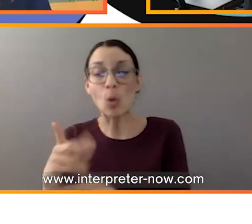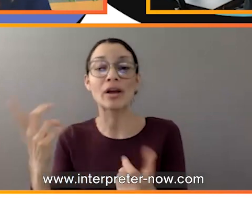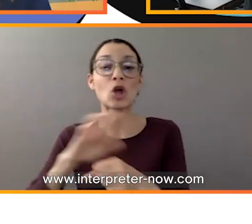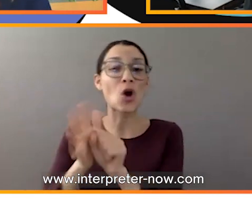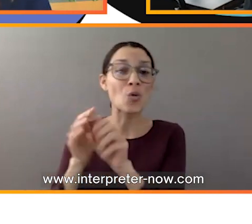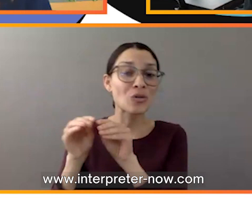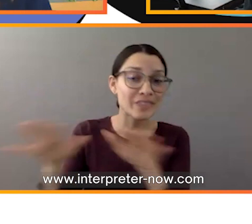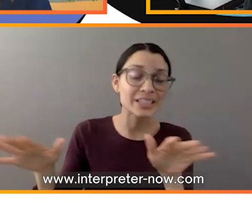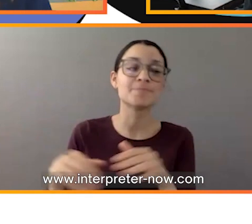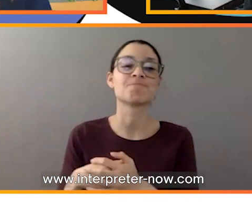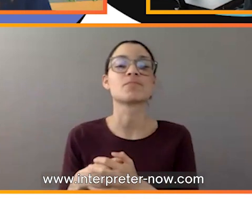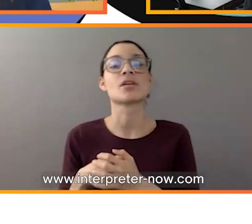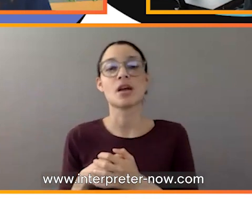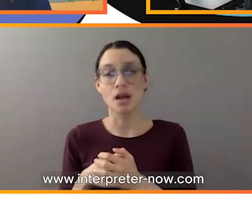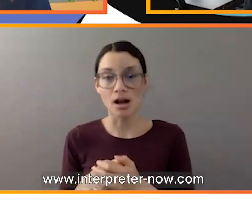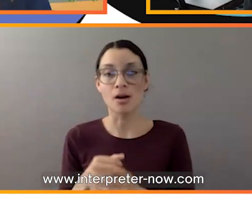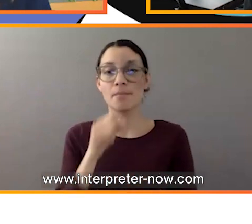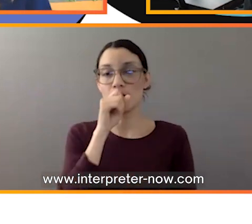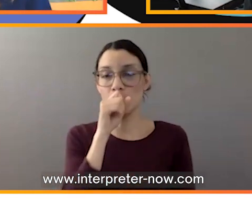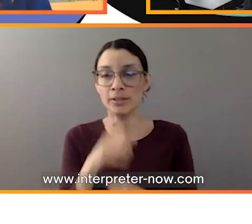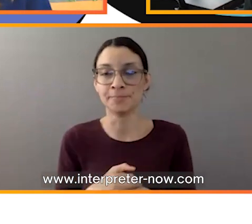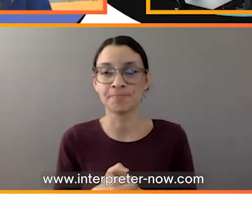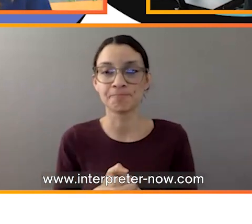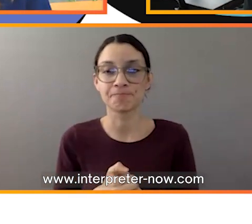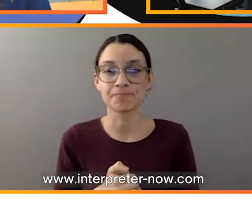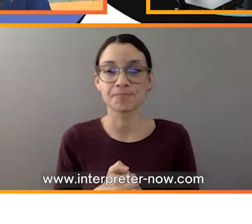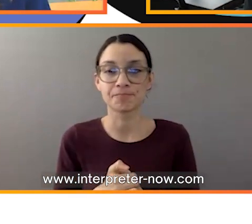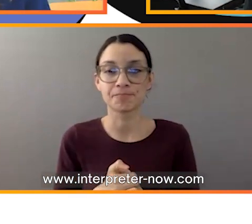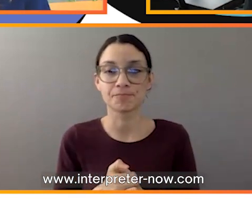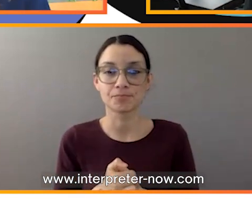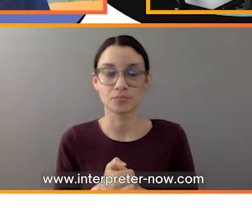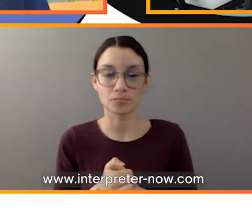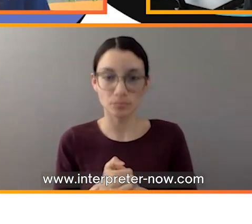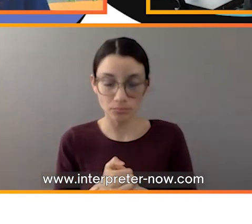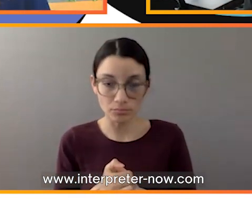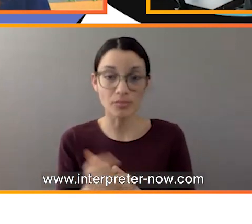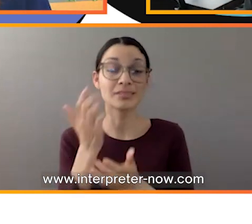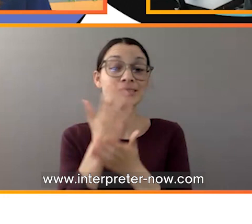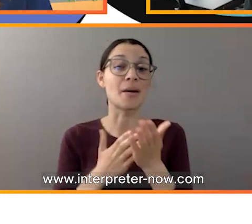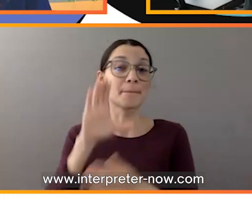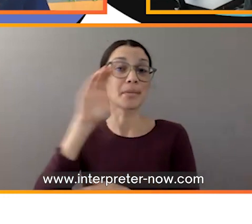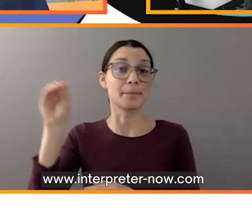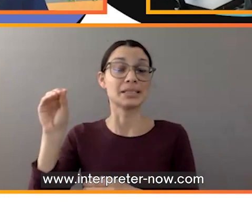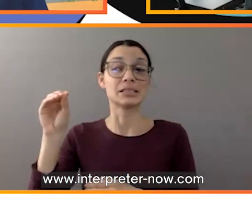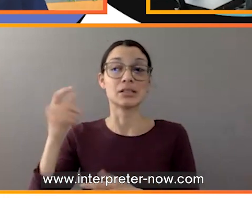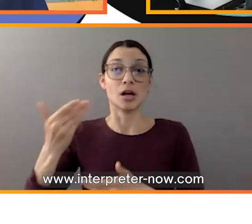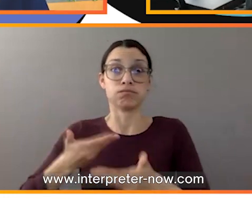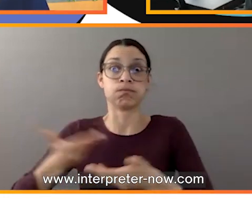about inside is, some companies over-hired, and some companies, they didn't over-hire,